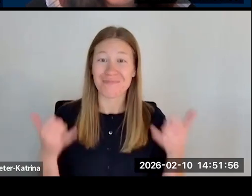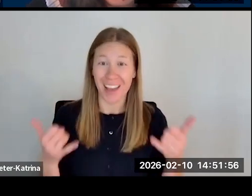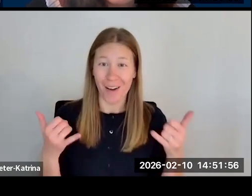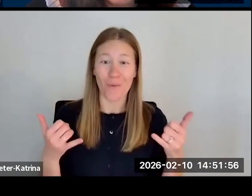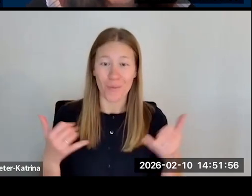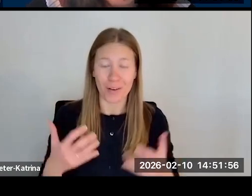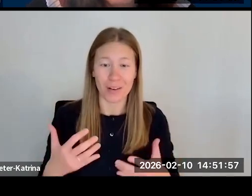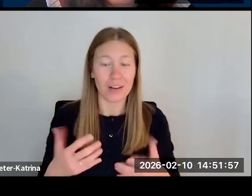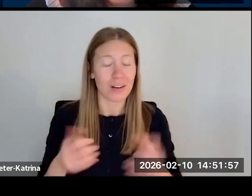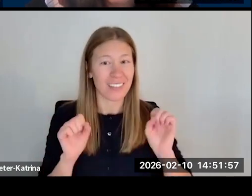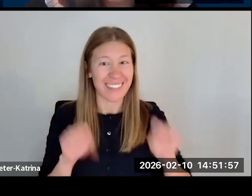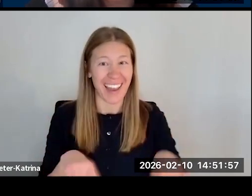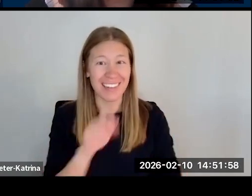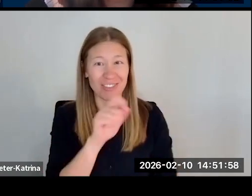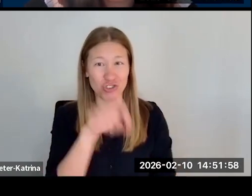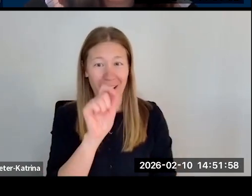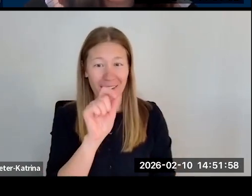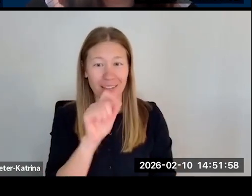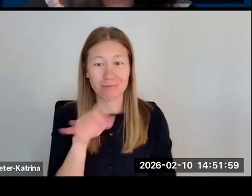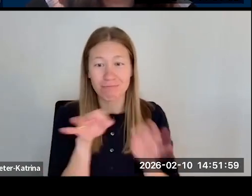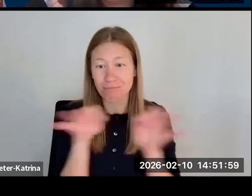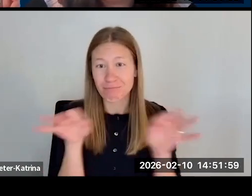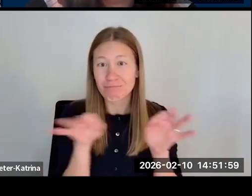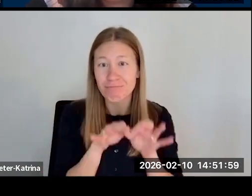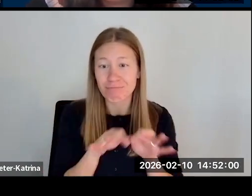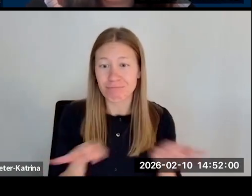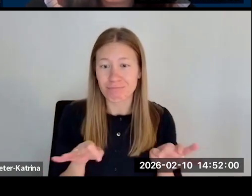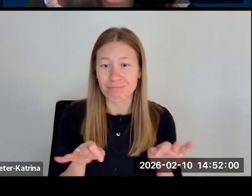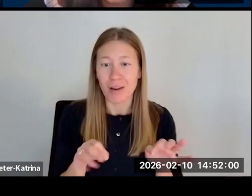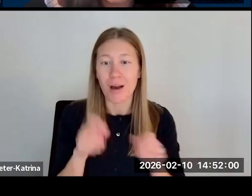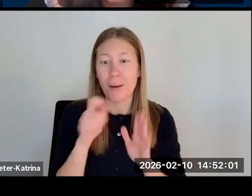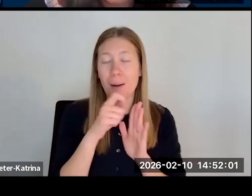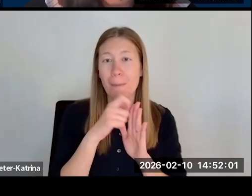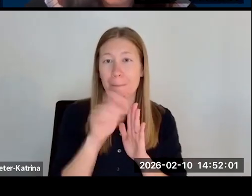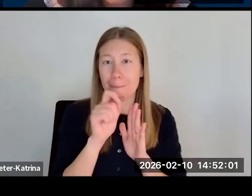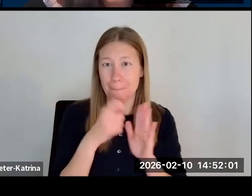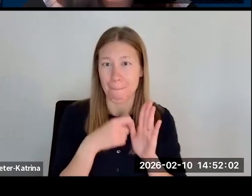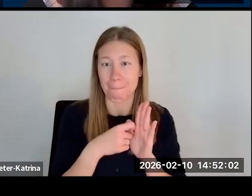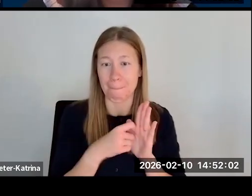checkbox for mark both of those firework images as artifact.